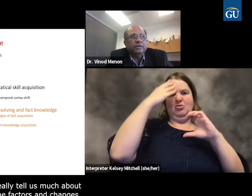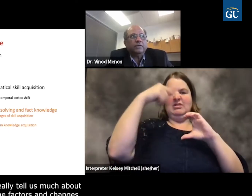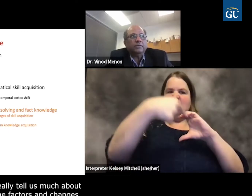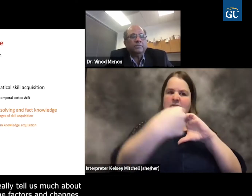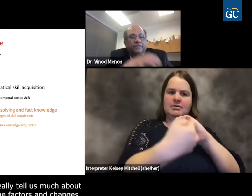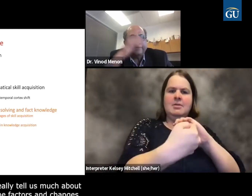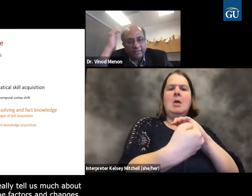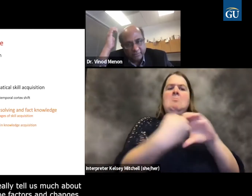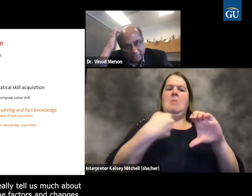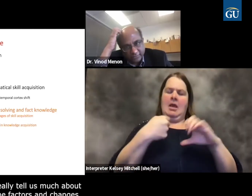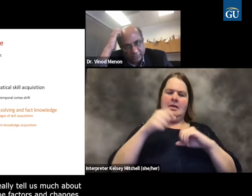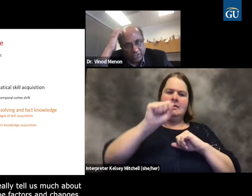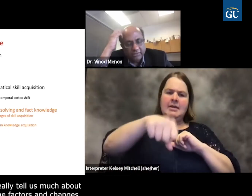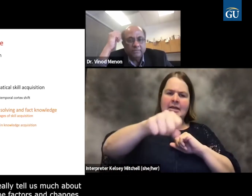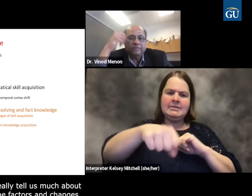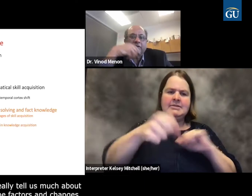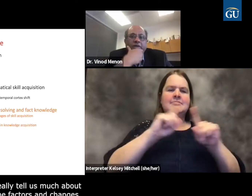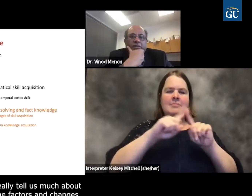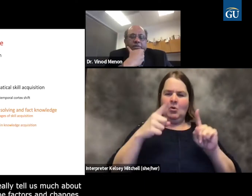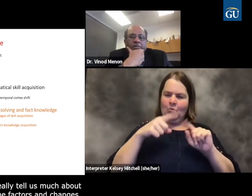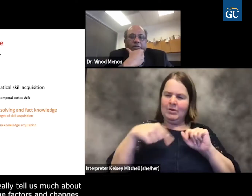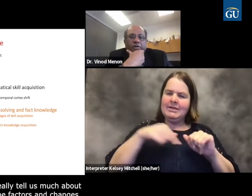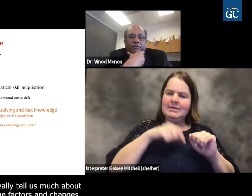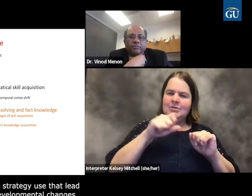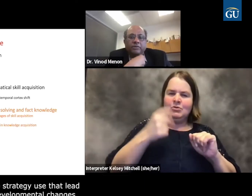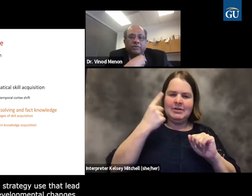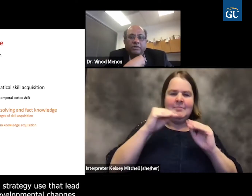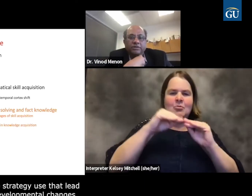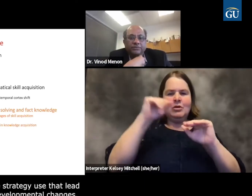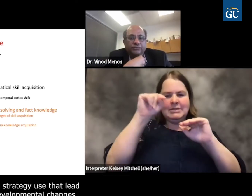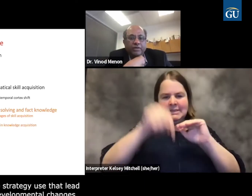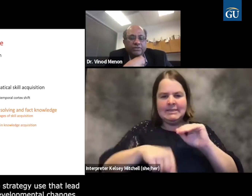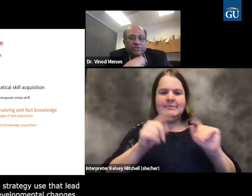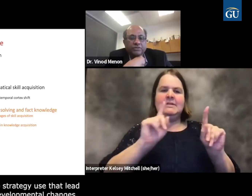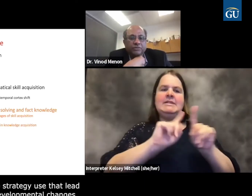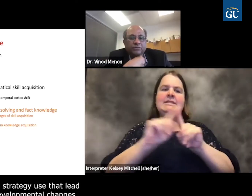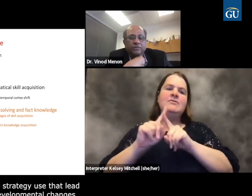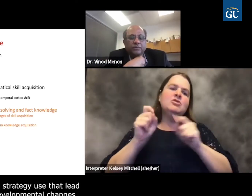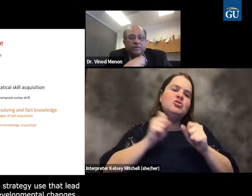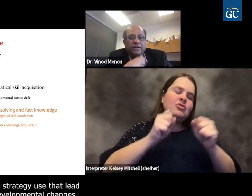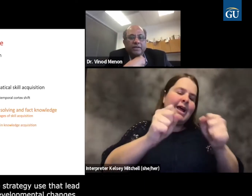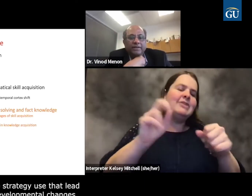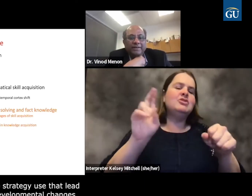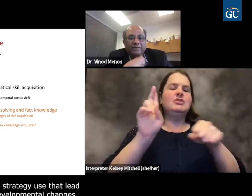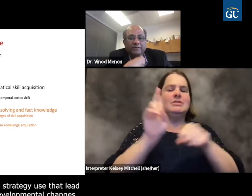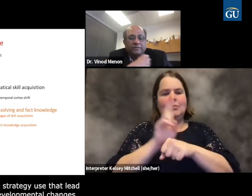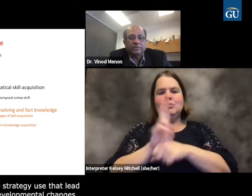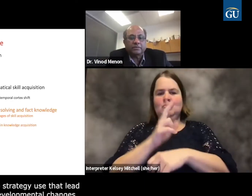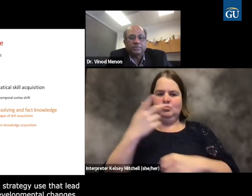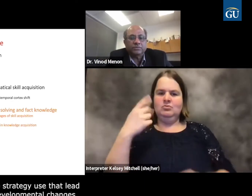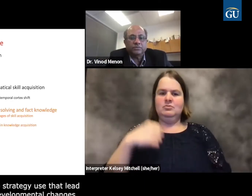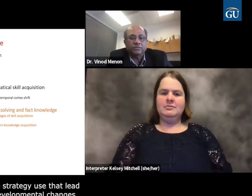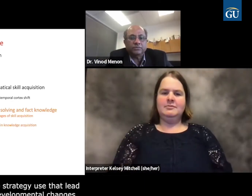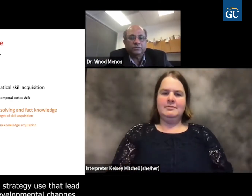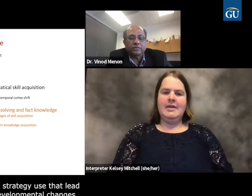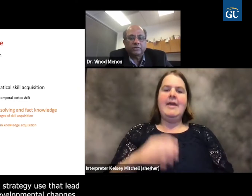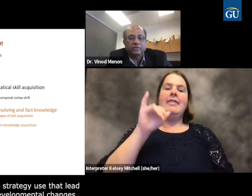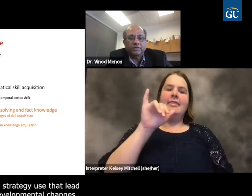are the the factors and changes in